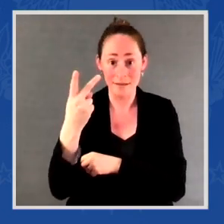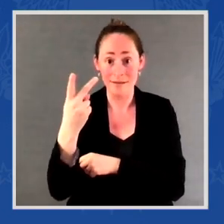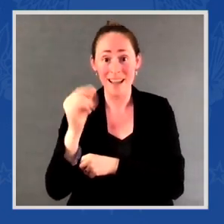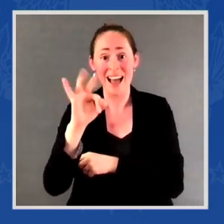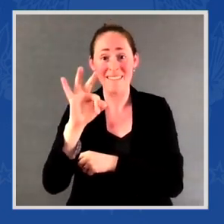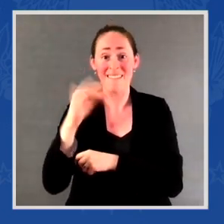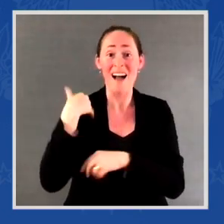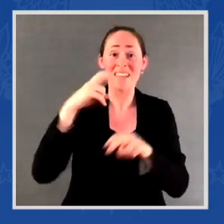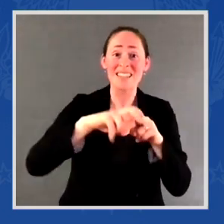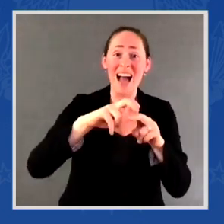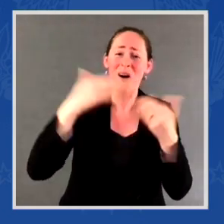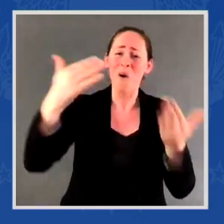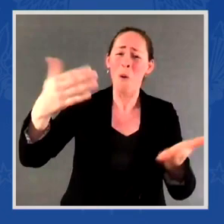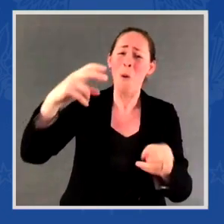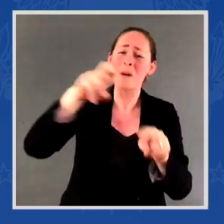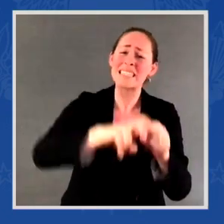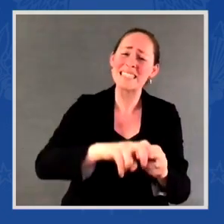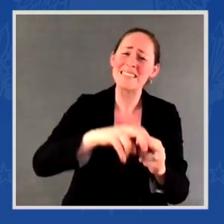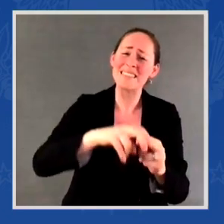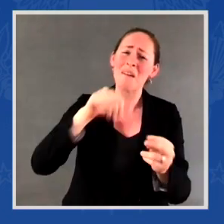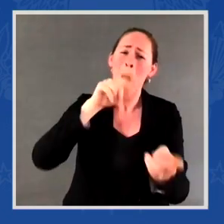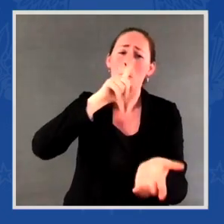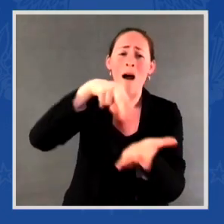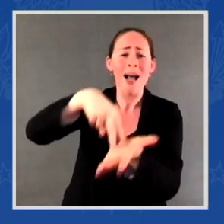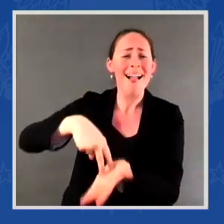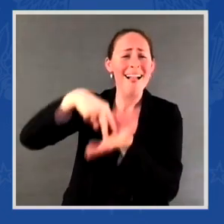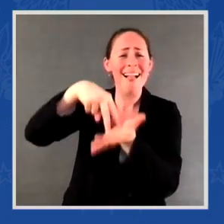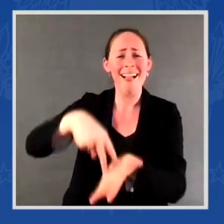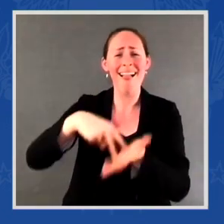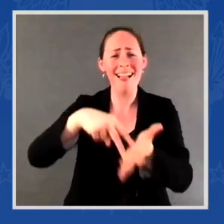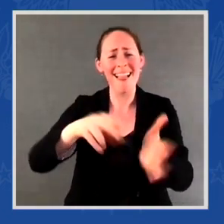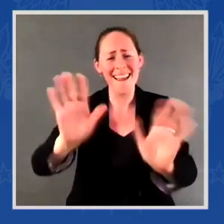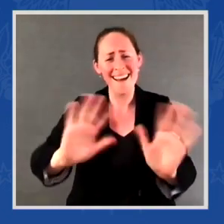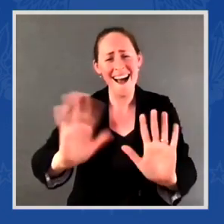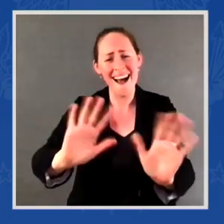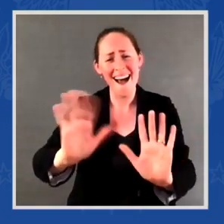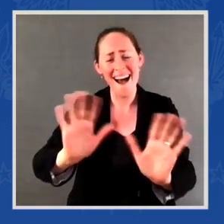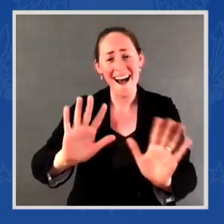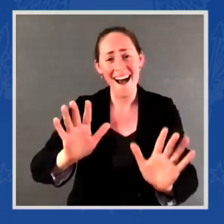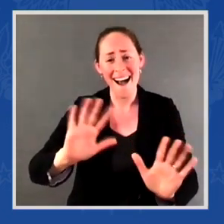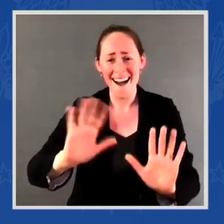I was getting the -- I was getting to feel really guilty, man.